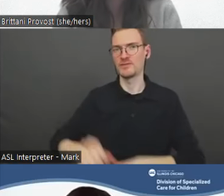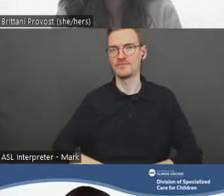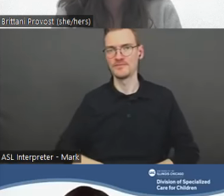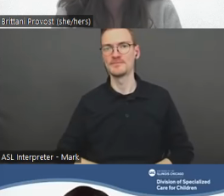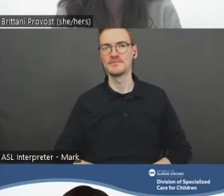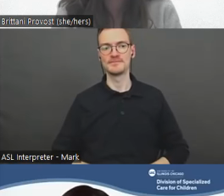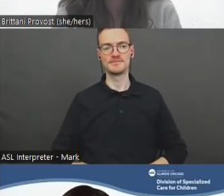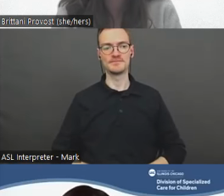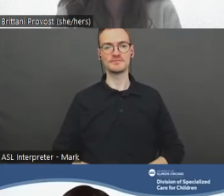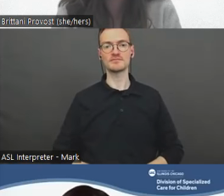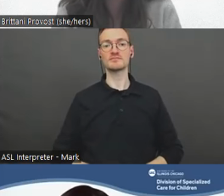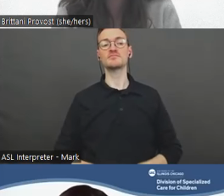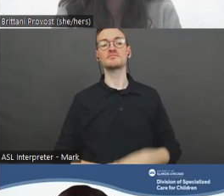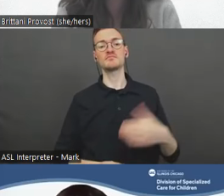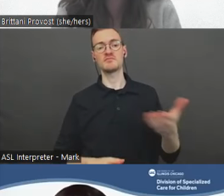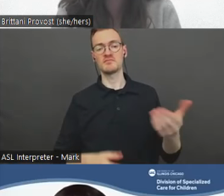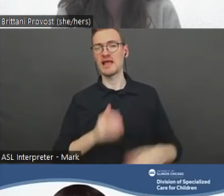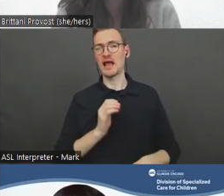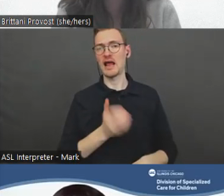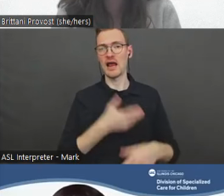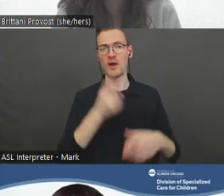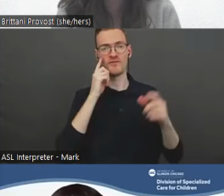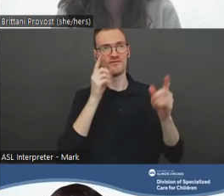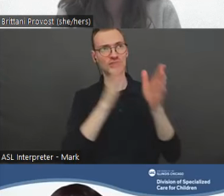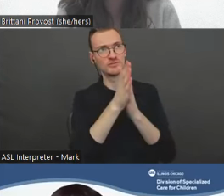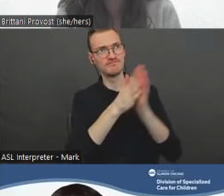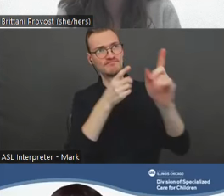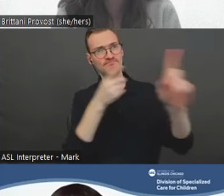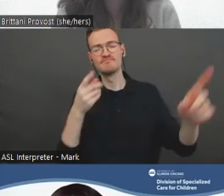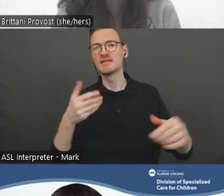DSCC's vision is that children and youth with special healthcare needs and their families